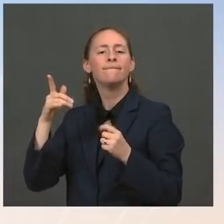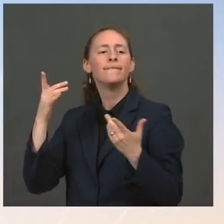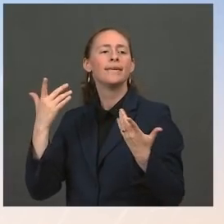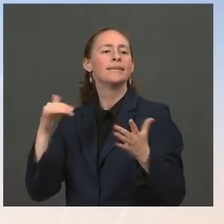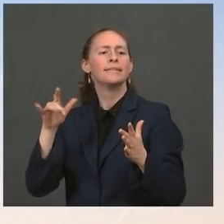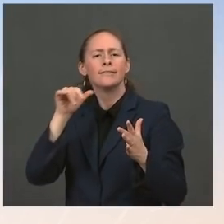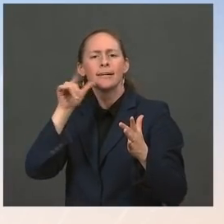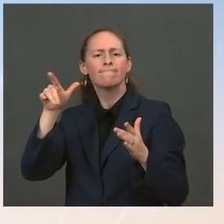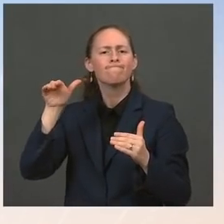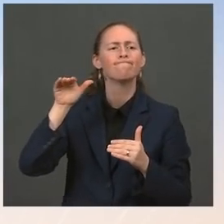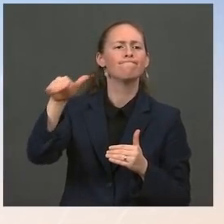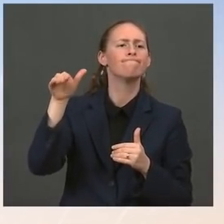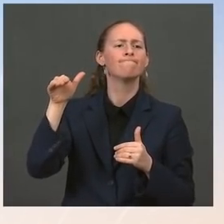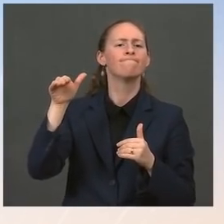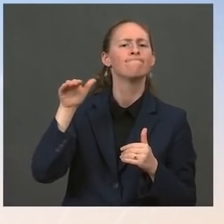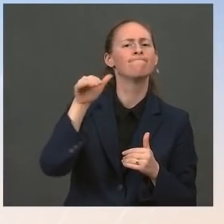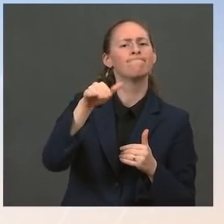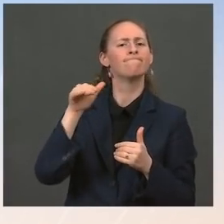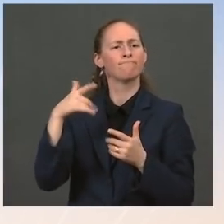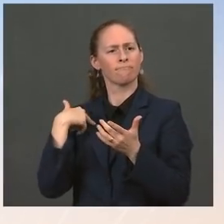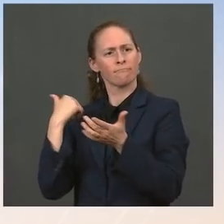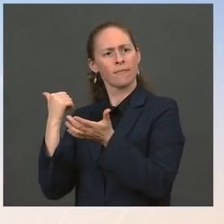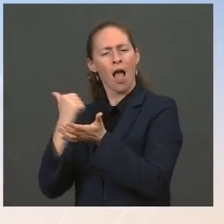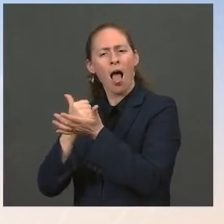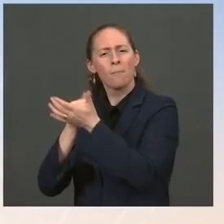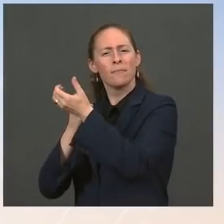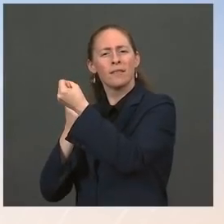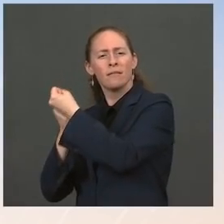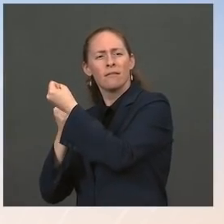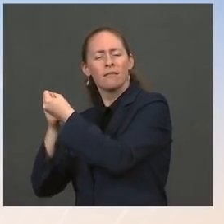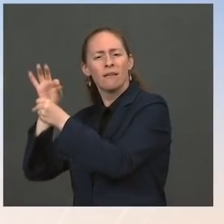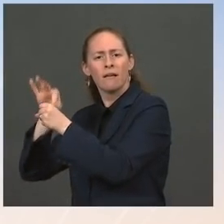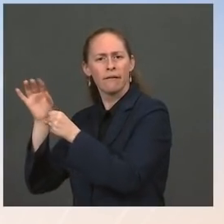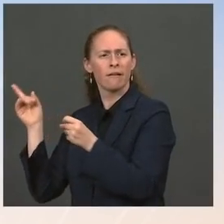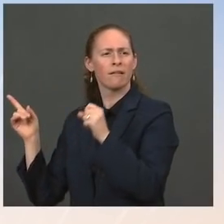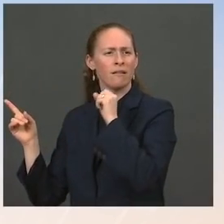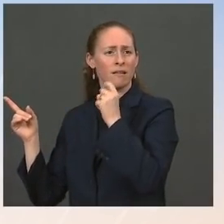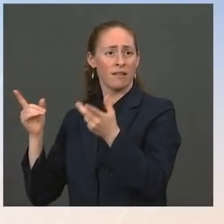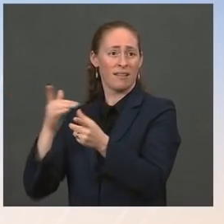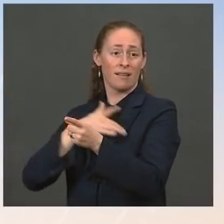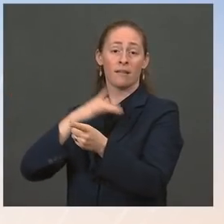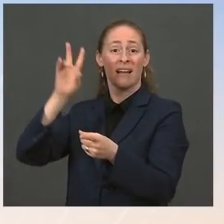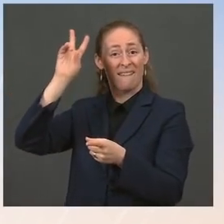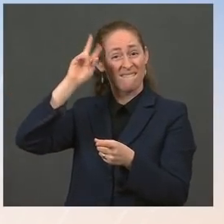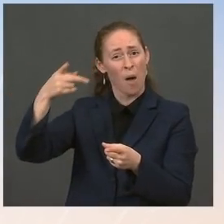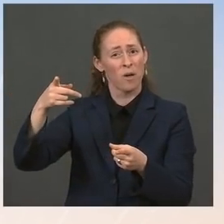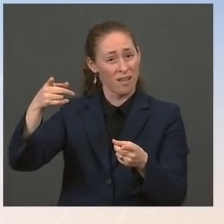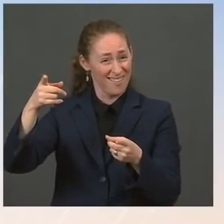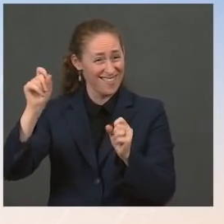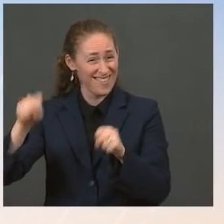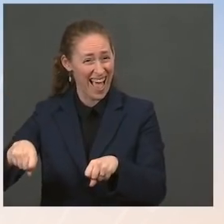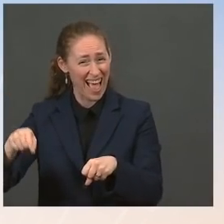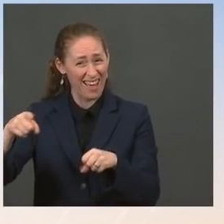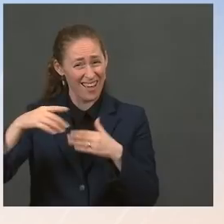to be able to fight the fight for these things. Ms. Psaki: I would say the Vice President is more than capable of fighting the fight and the lead on this particular issue and any issue.